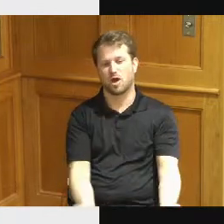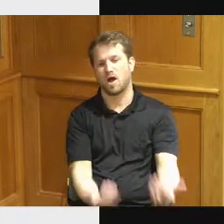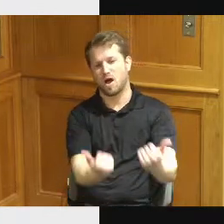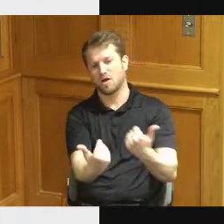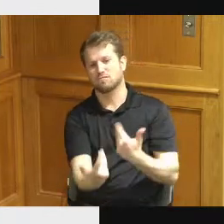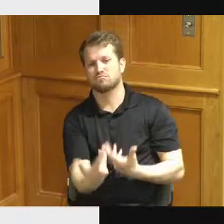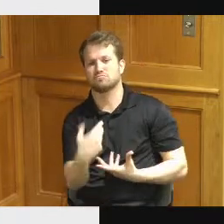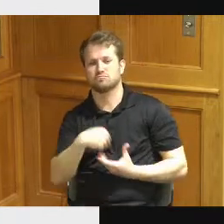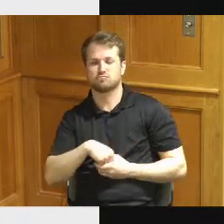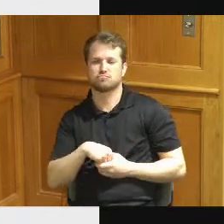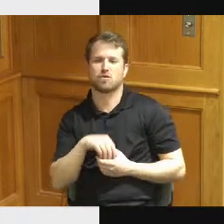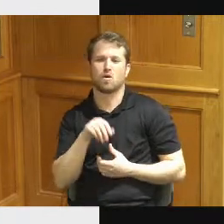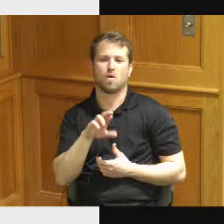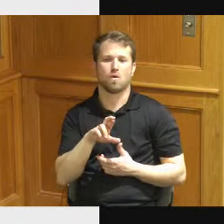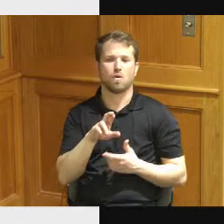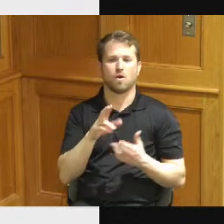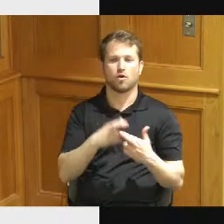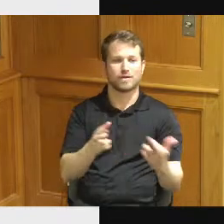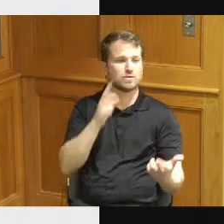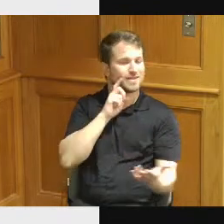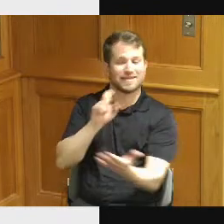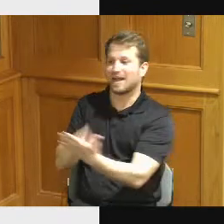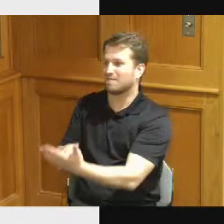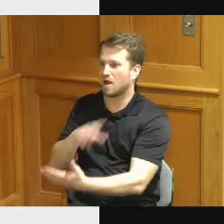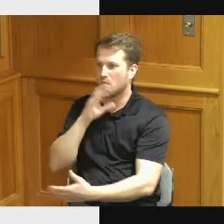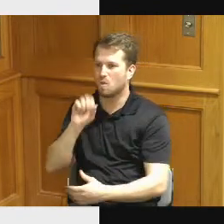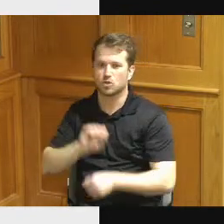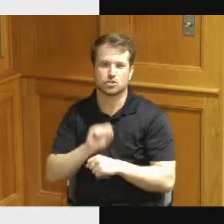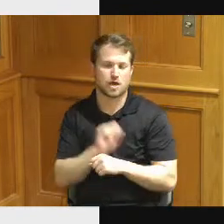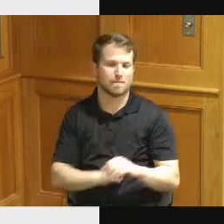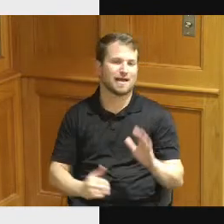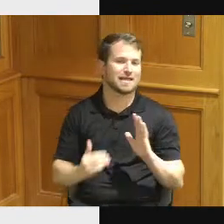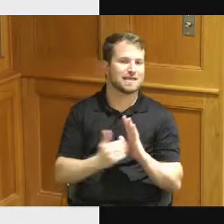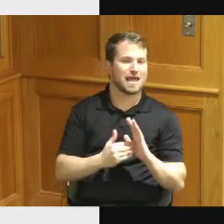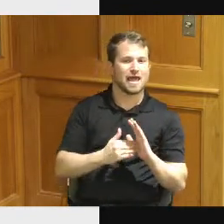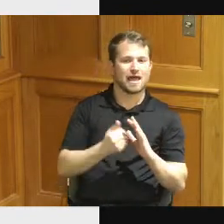some resource they get their old job back they get a couple paychecks under their belt they